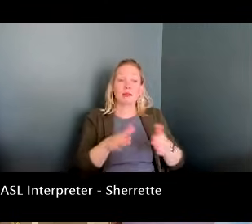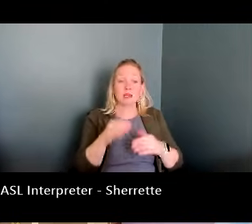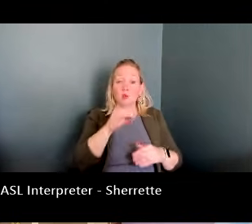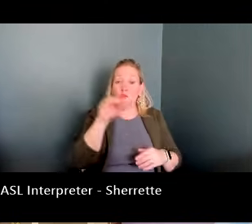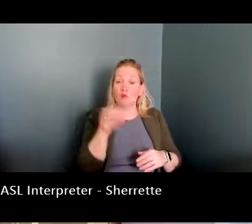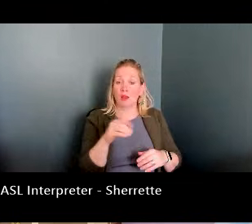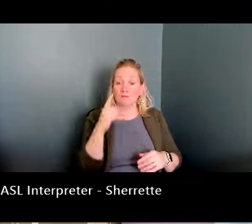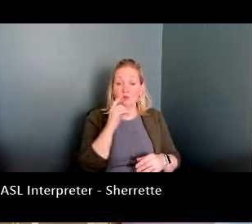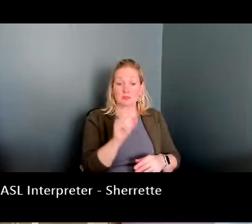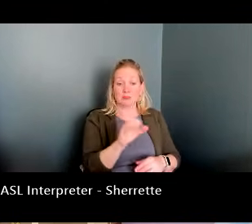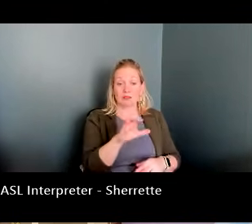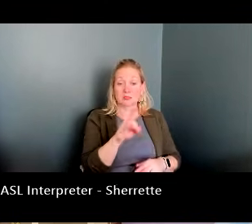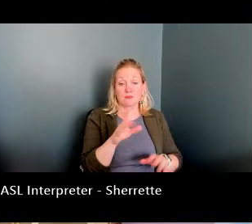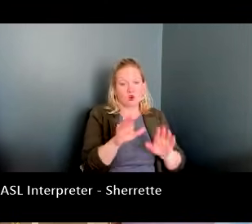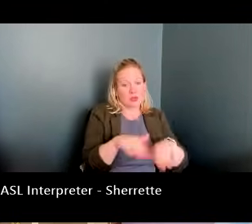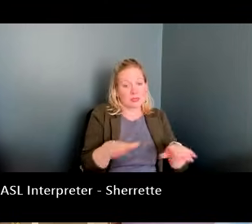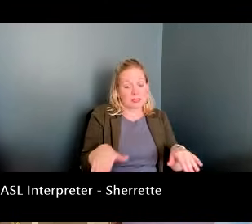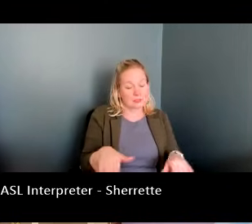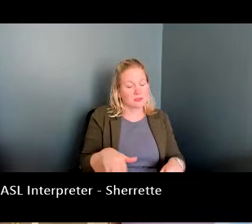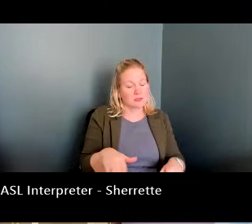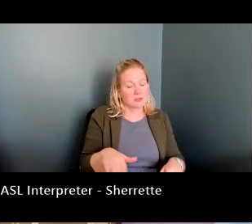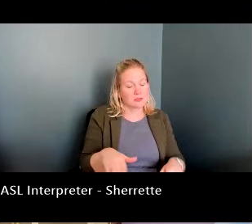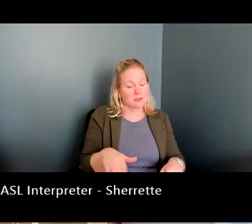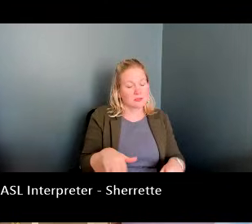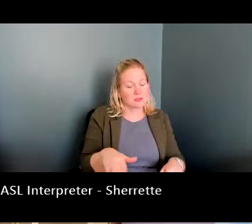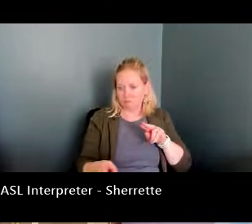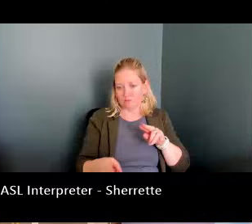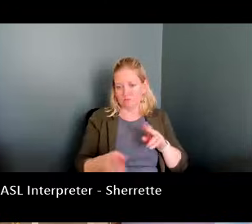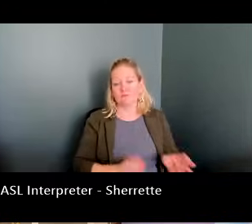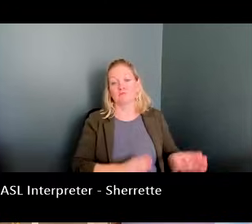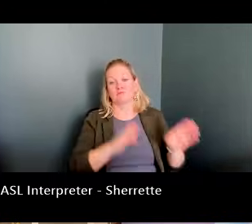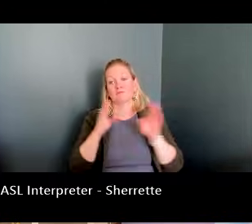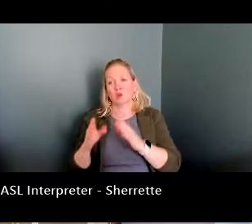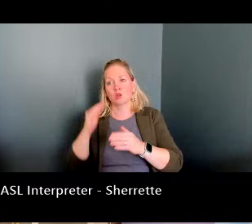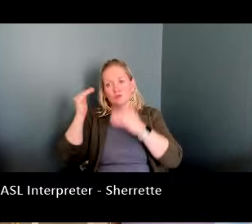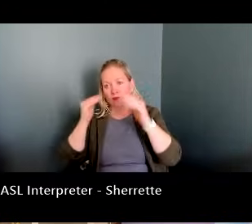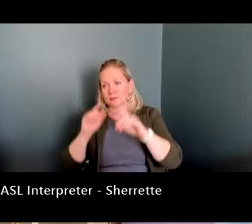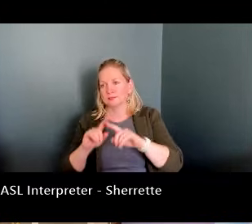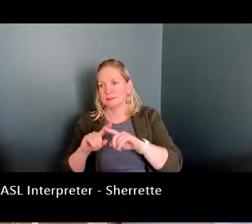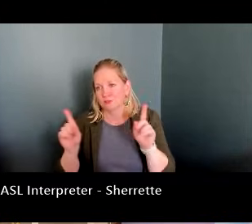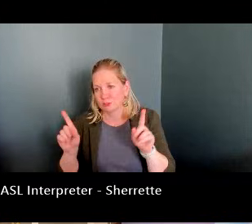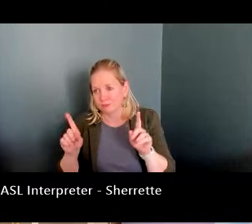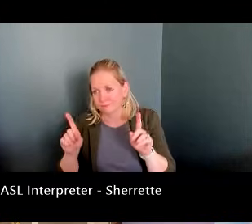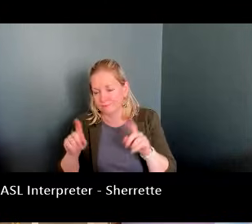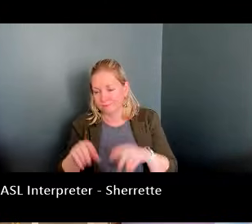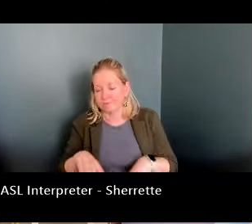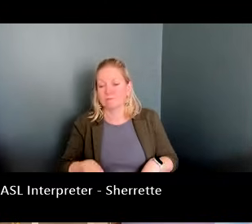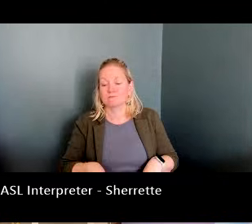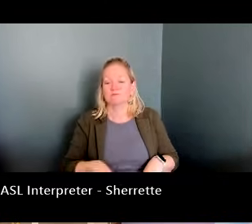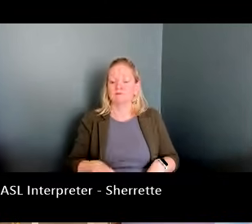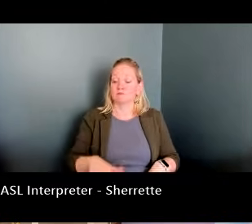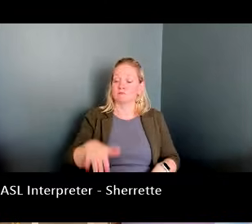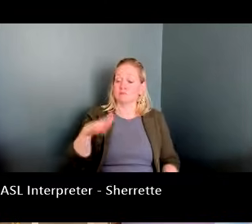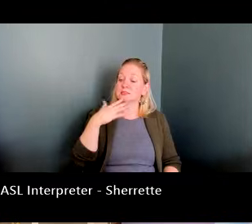That's not the same for adults. When you get to be 16, 17, 18, 19,